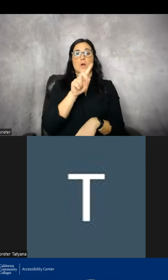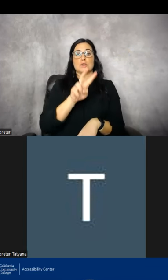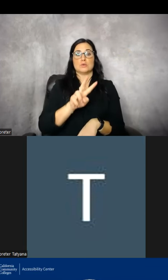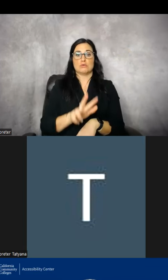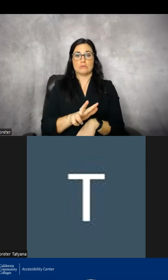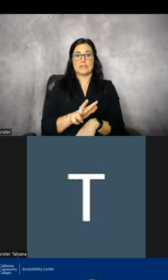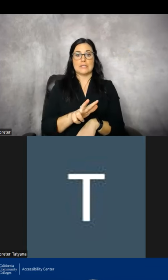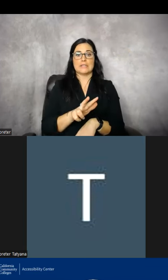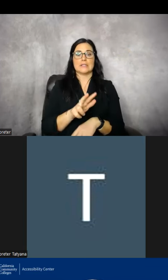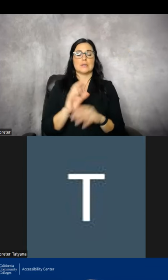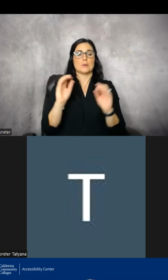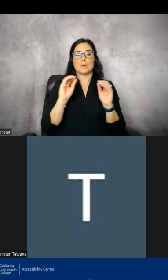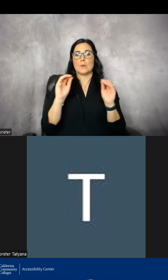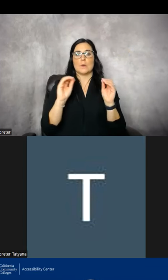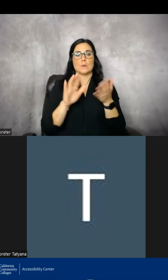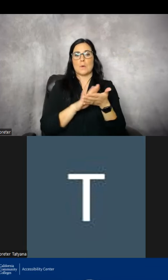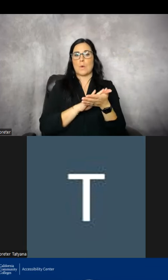no list mark-up was used.